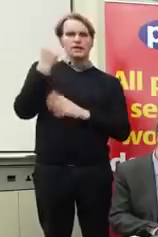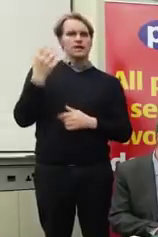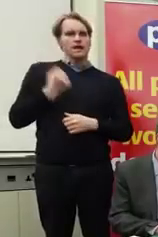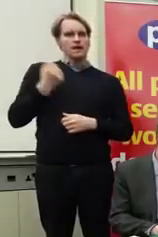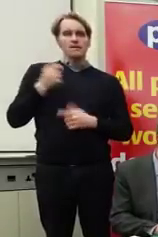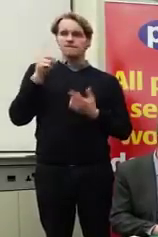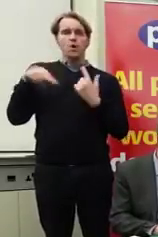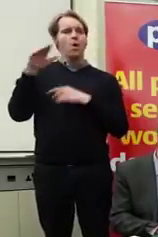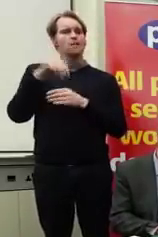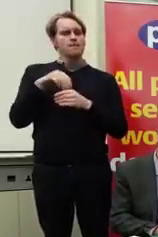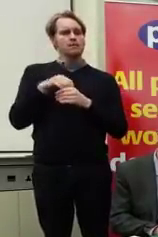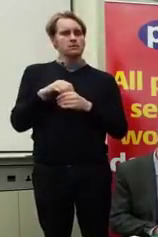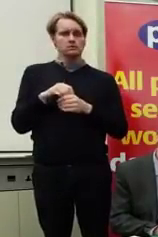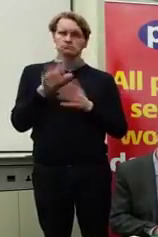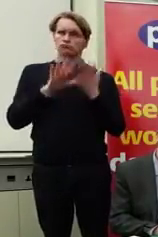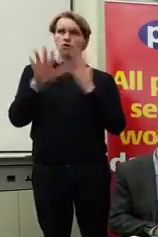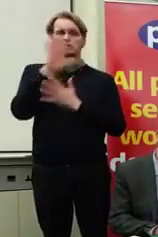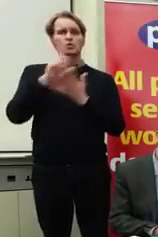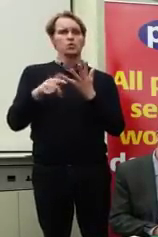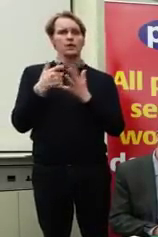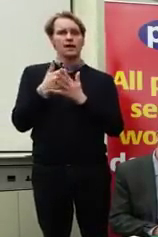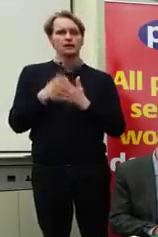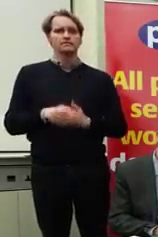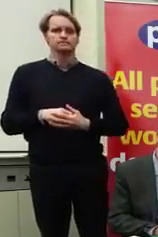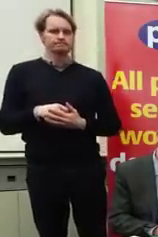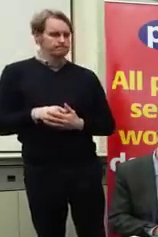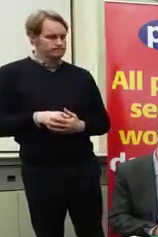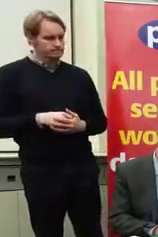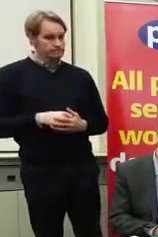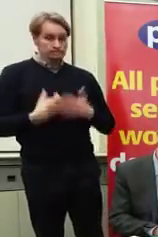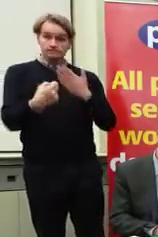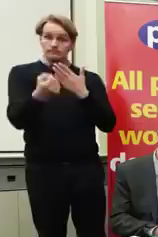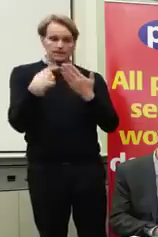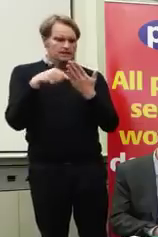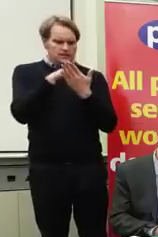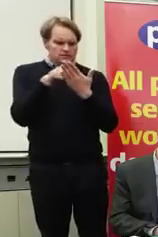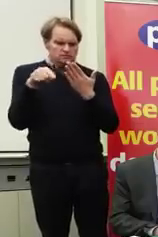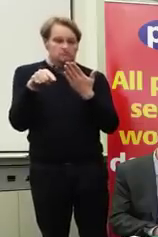Thanks Mark Gareth has messaged in saying the UCU who we know are